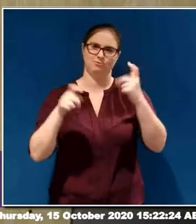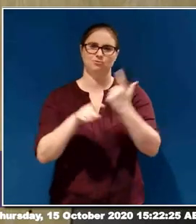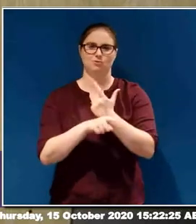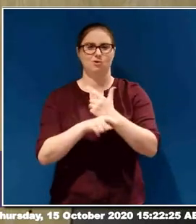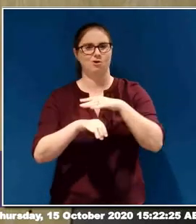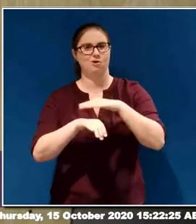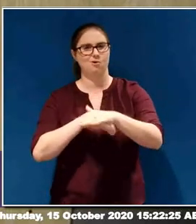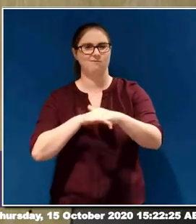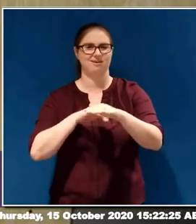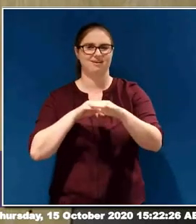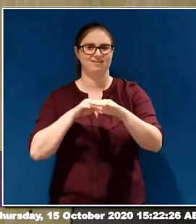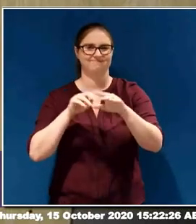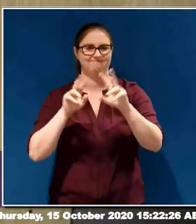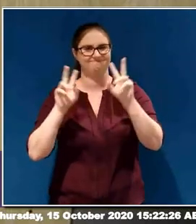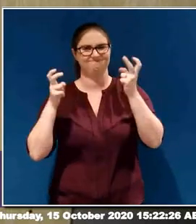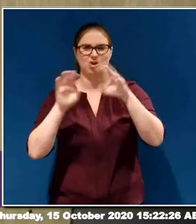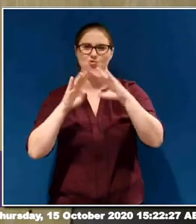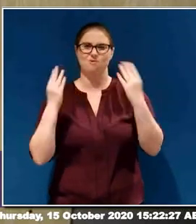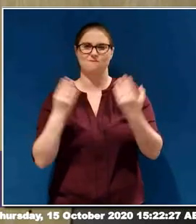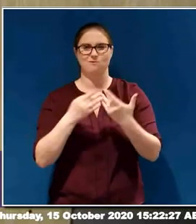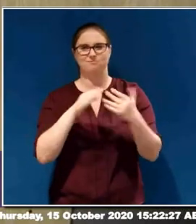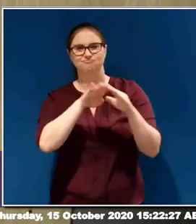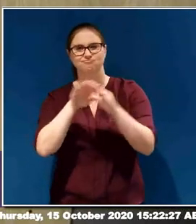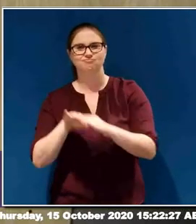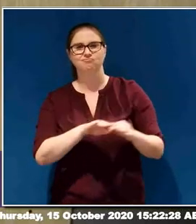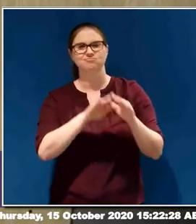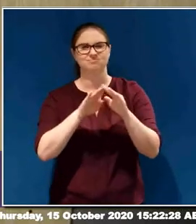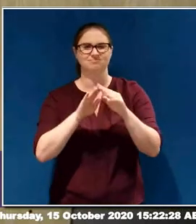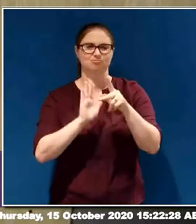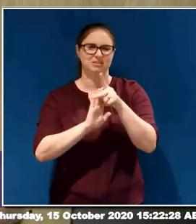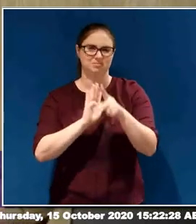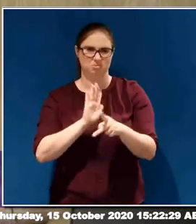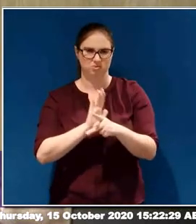we know that there are certain students in our classroom who have